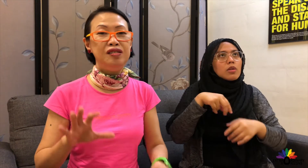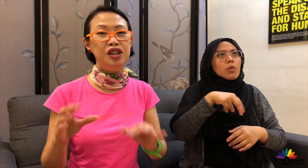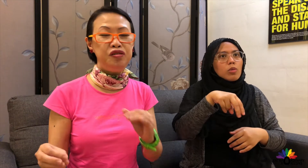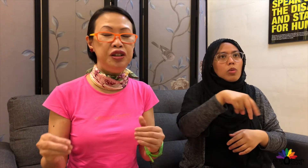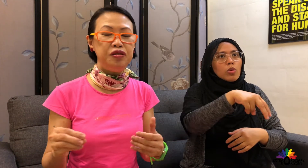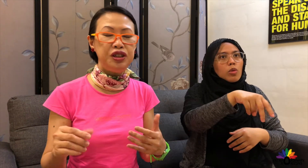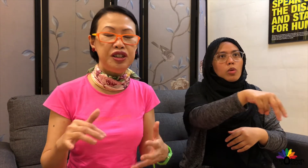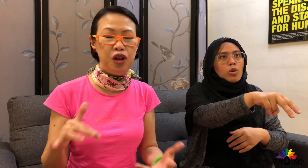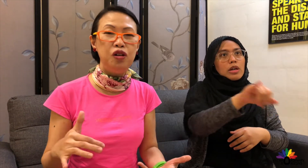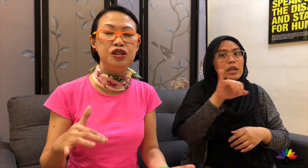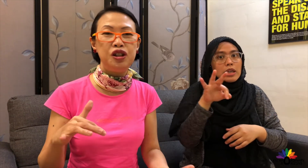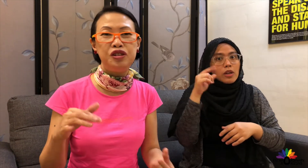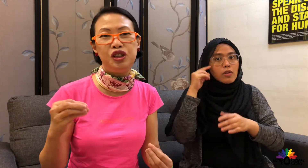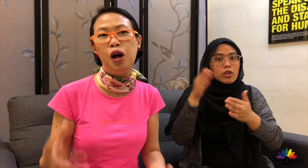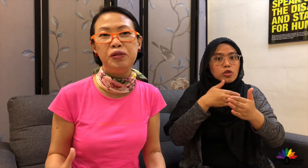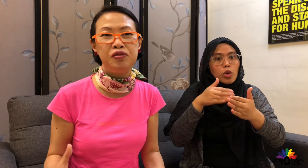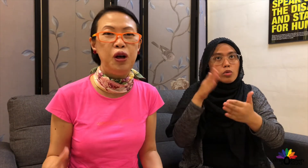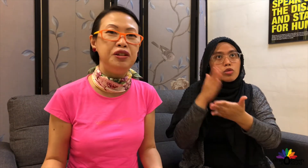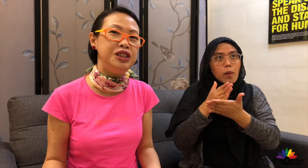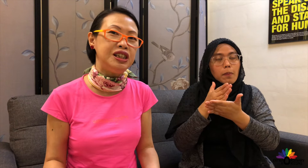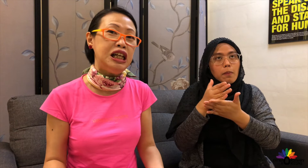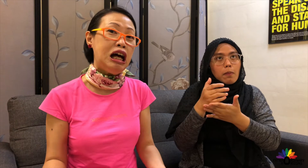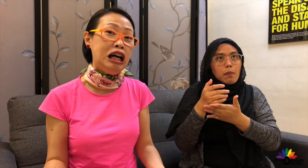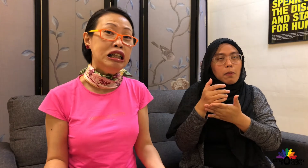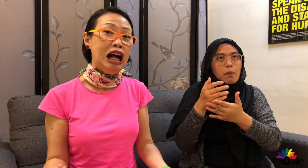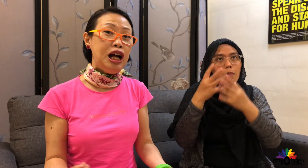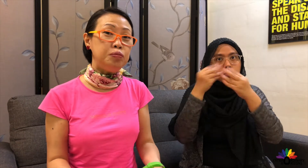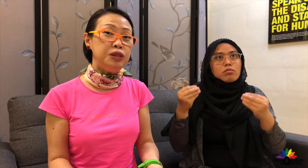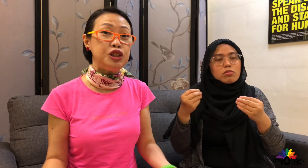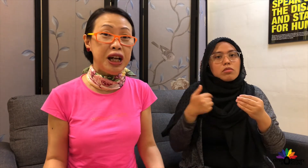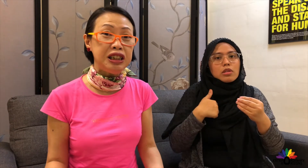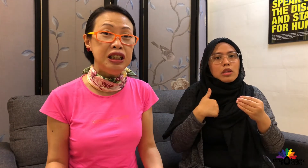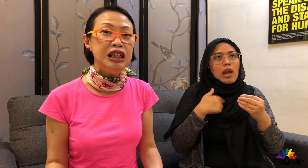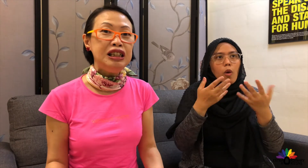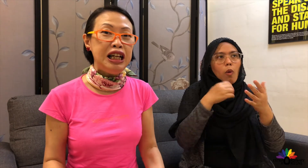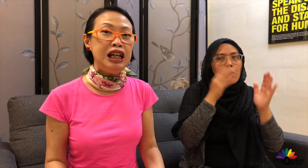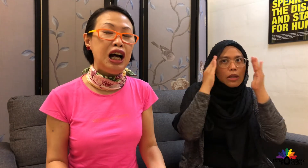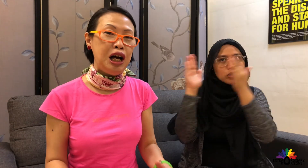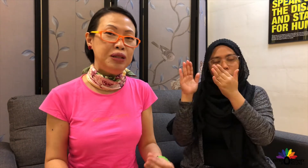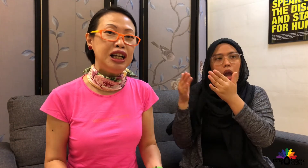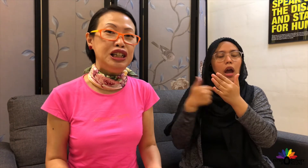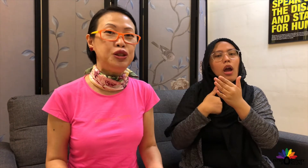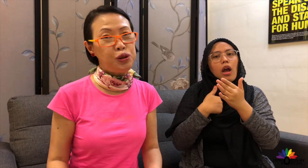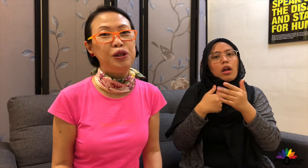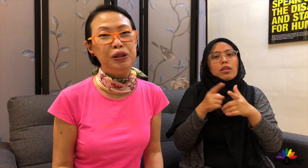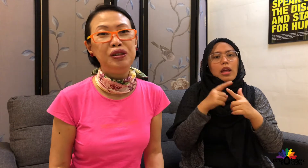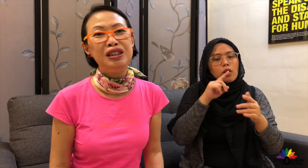if the song sort of stops for any reason and I am distracted, then I'm likely to trip.